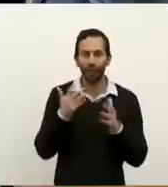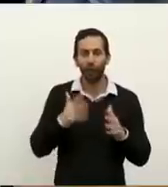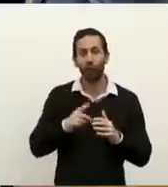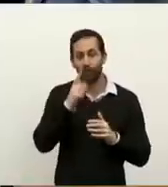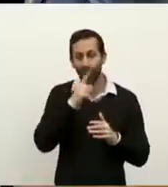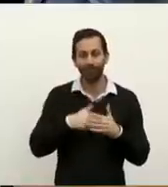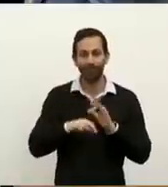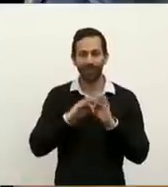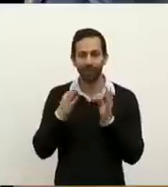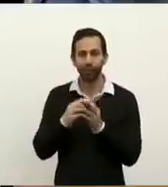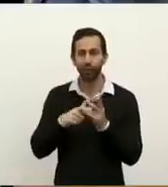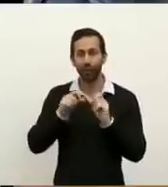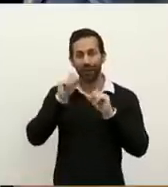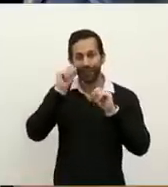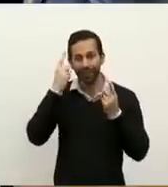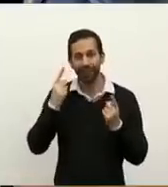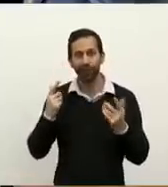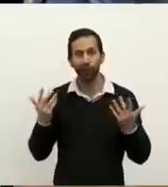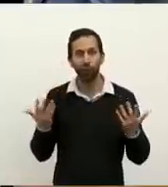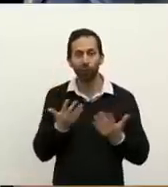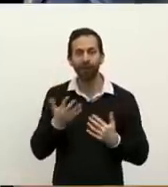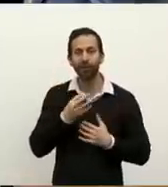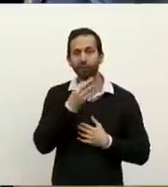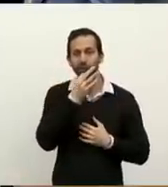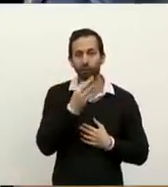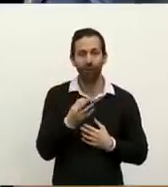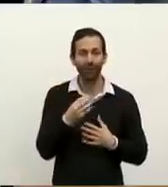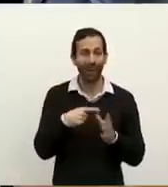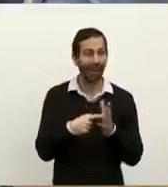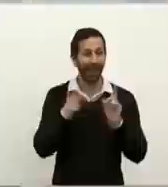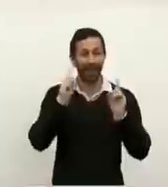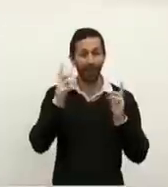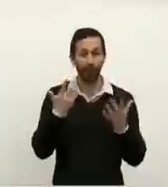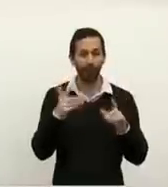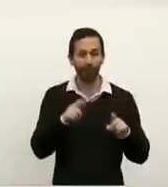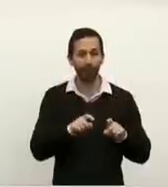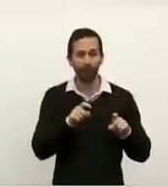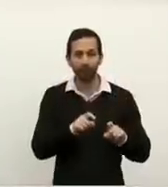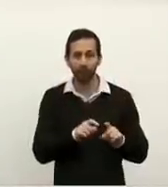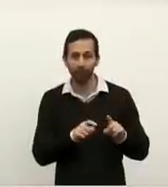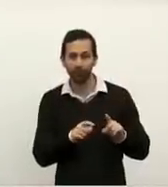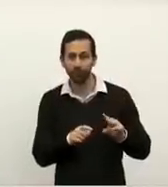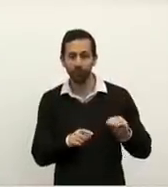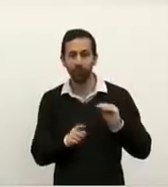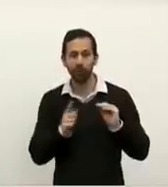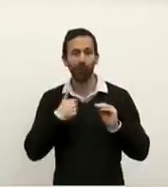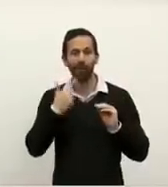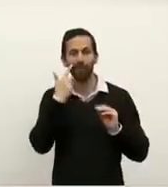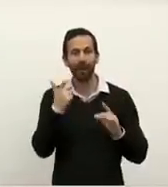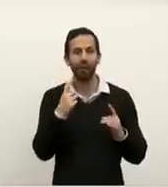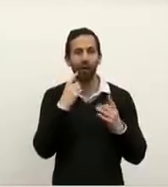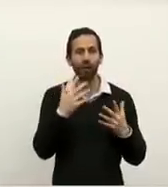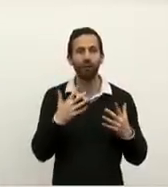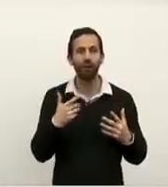to understand where is the request sitting at now? And what we find is often, there'd been multiple emails